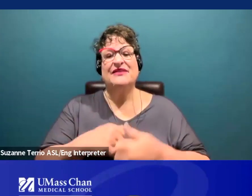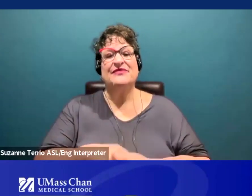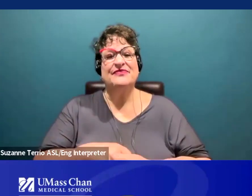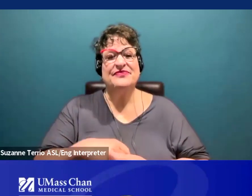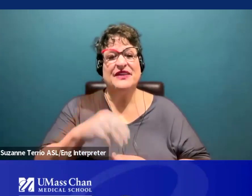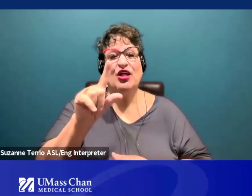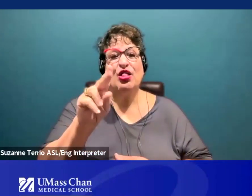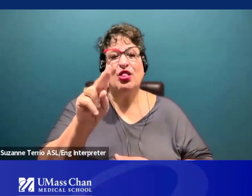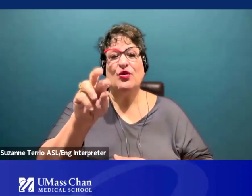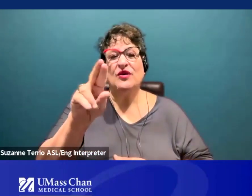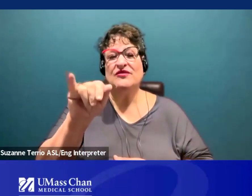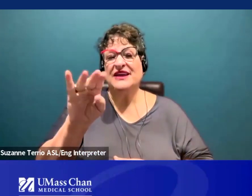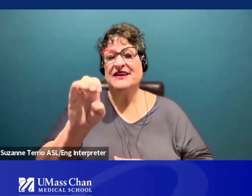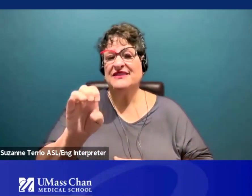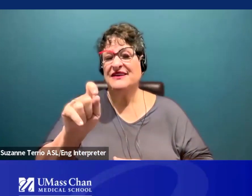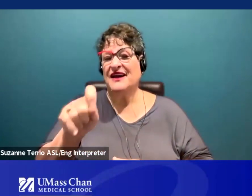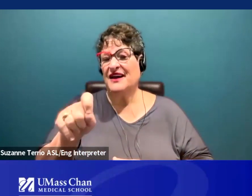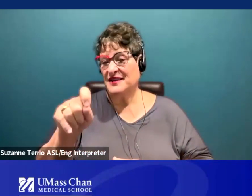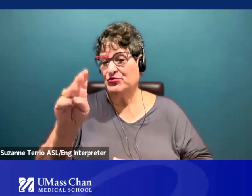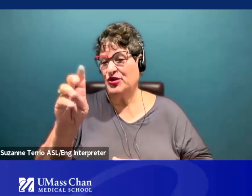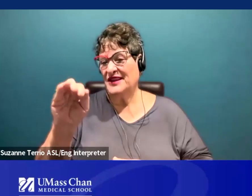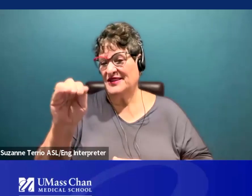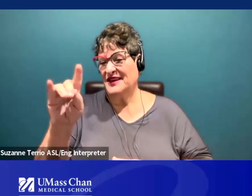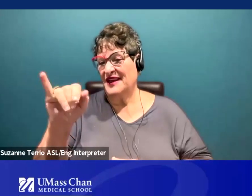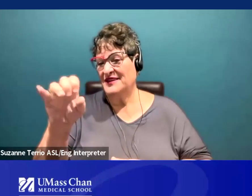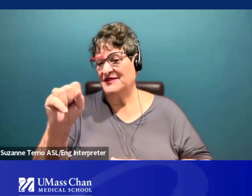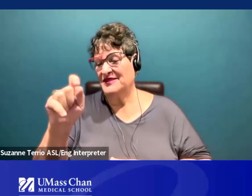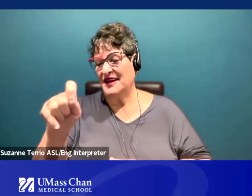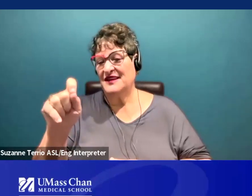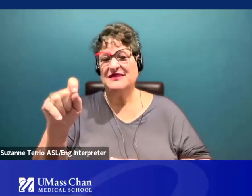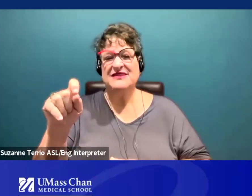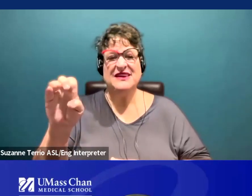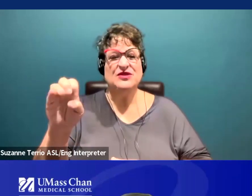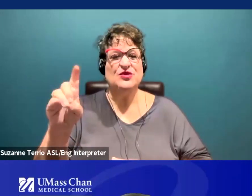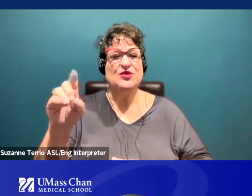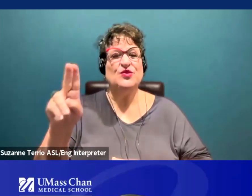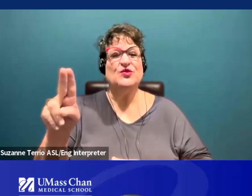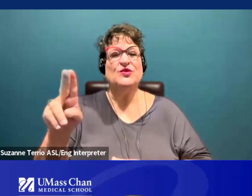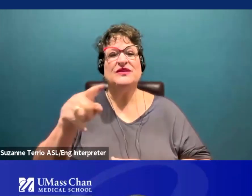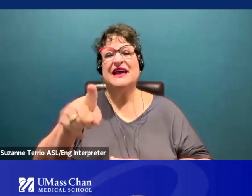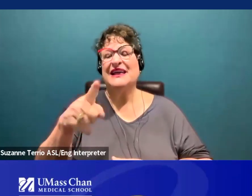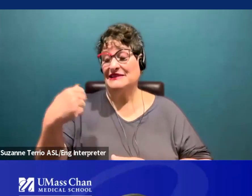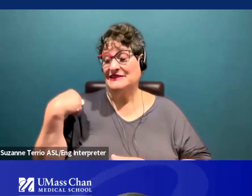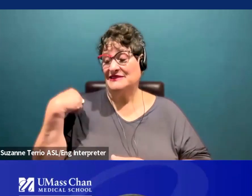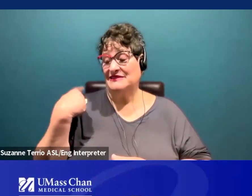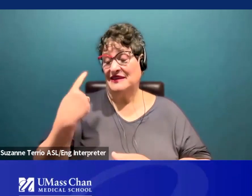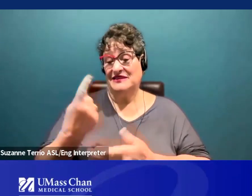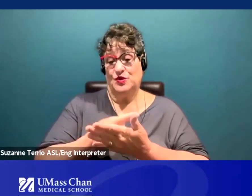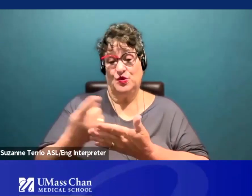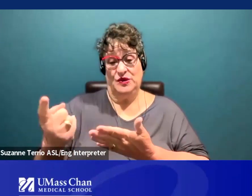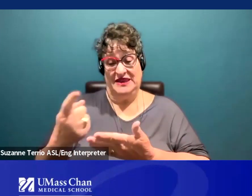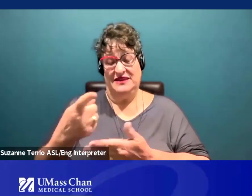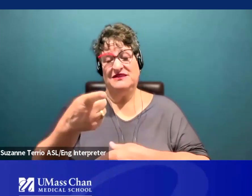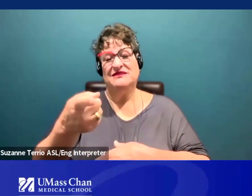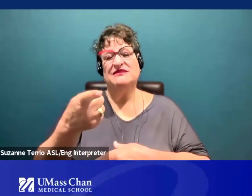And of course, just as last week, this effort was a joint project of